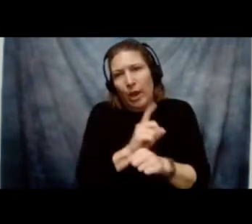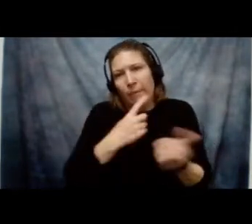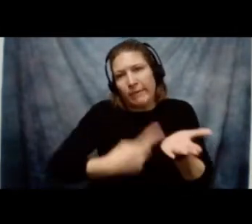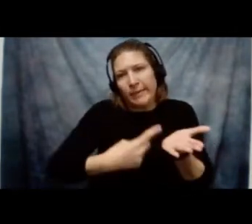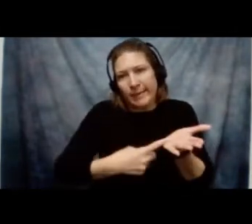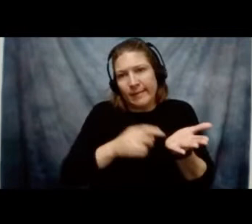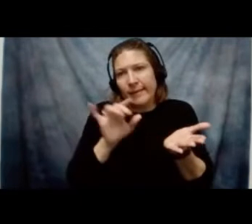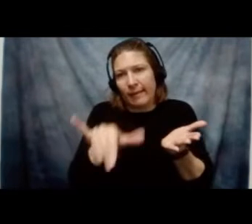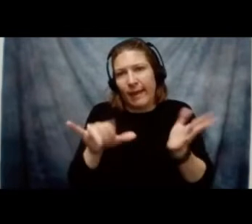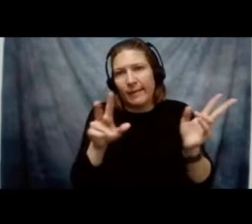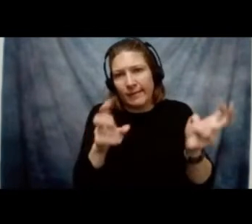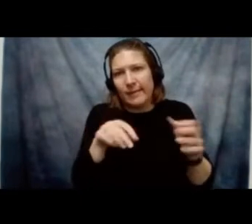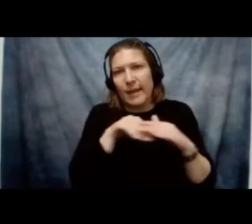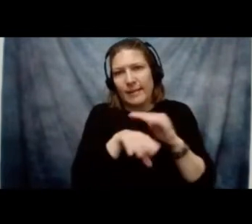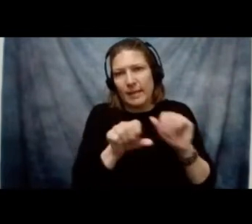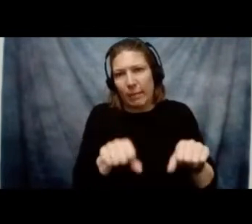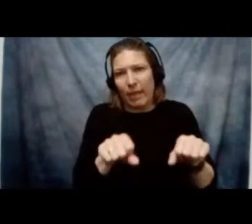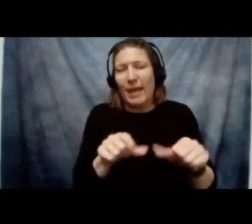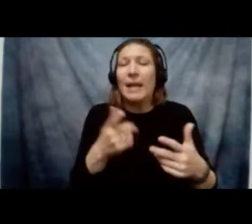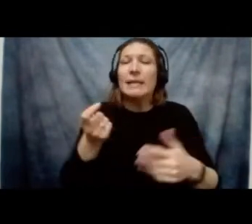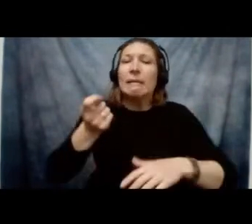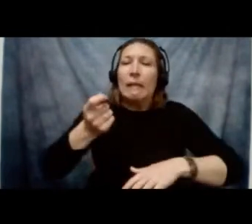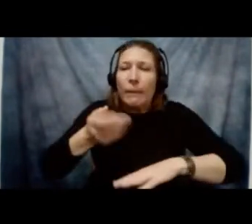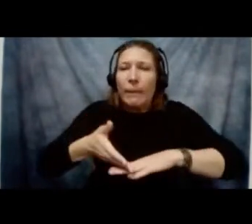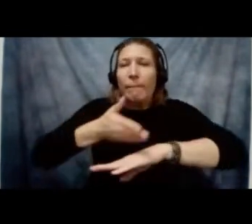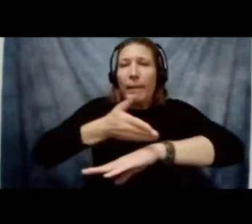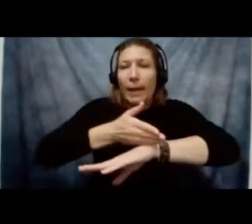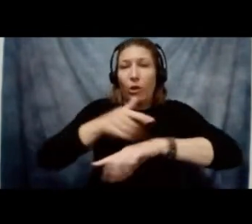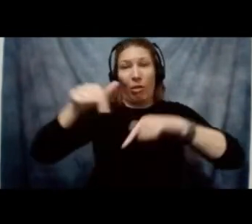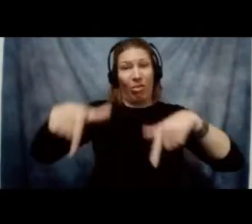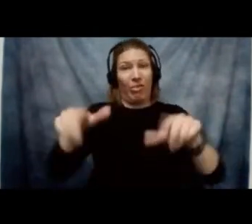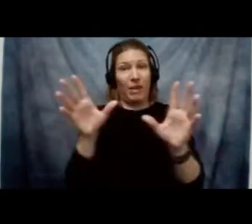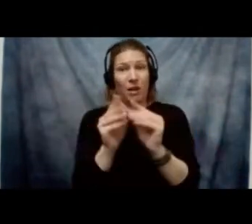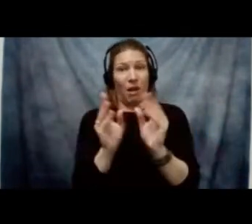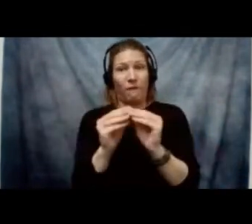making some progress but compared to the web industry and software industry and the gaming